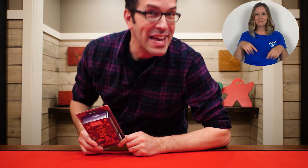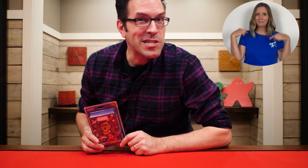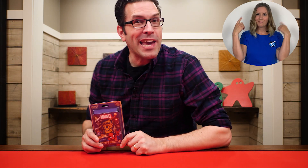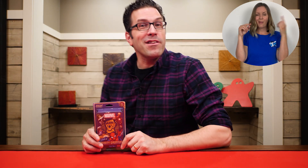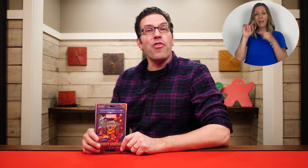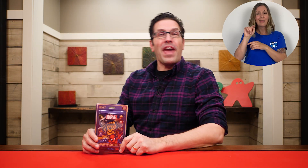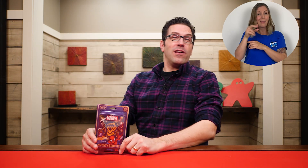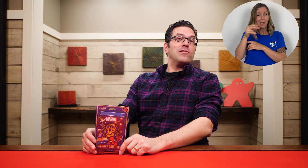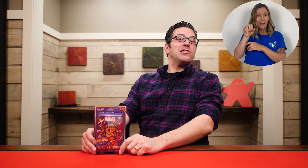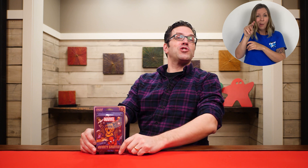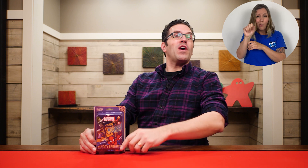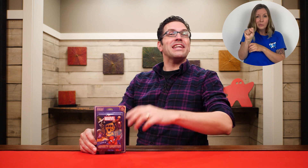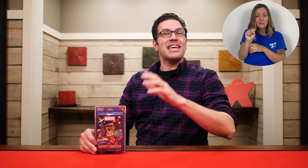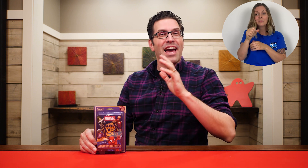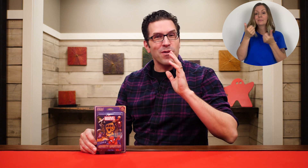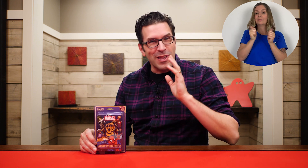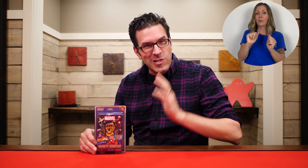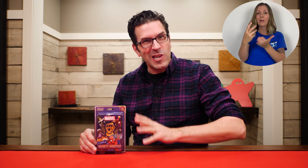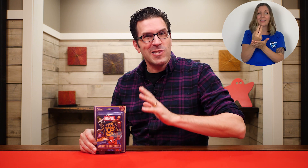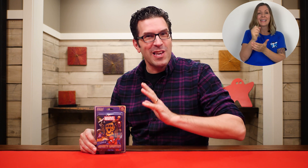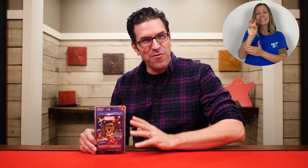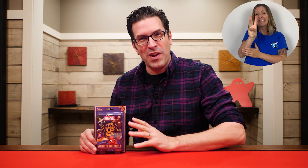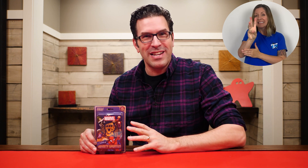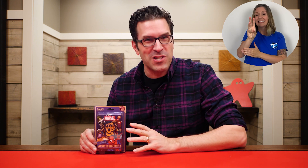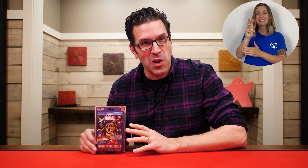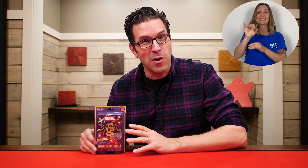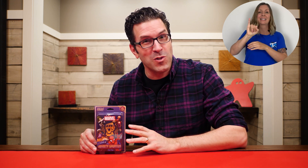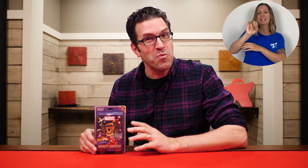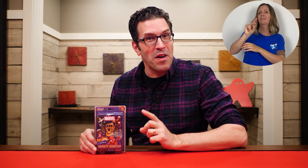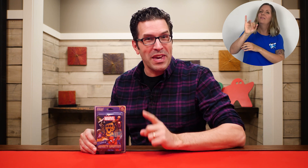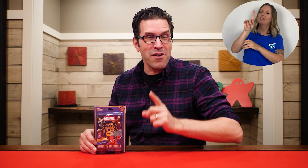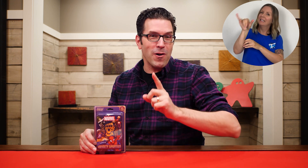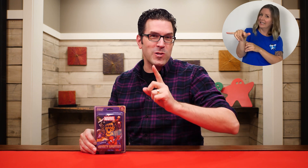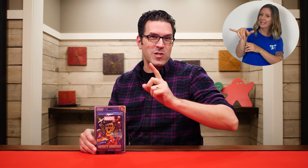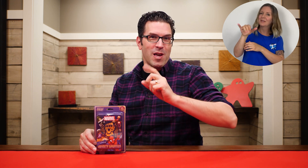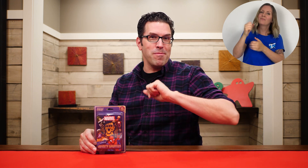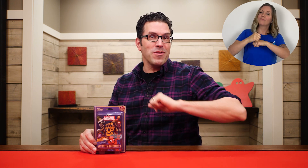Mad Titan Thanos is trying to gather the 6 Infinity Stones, while the Heroes assemble